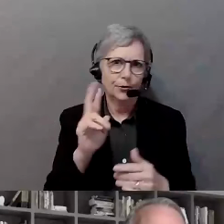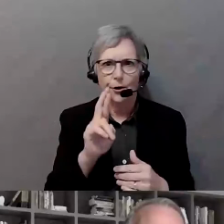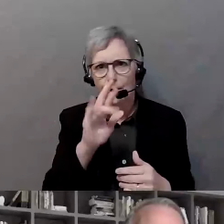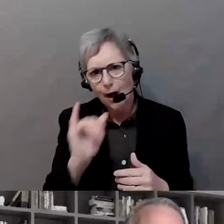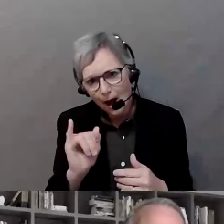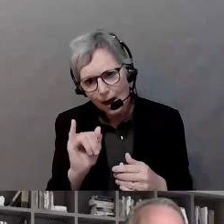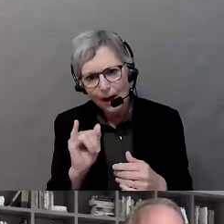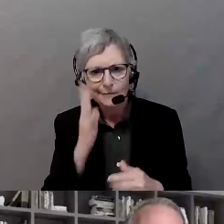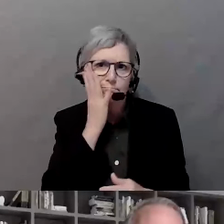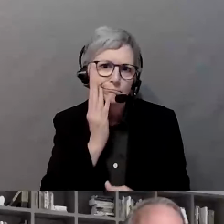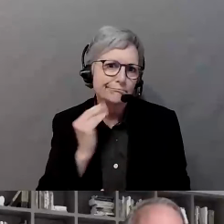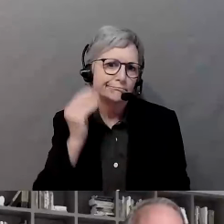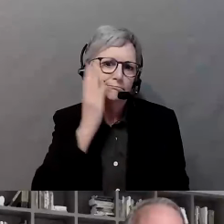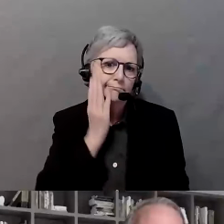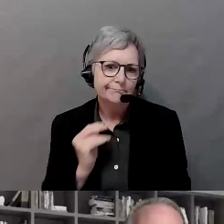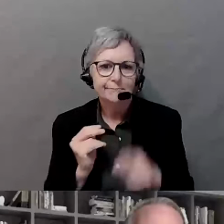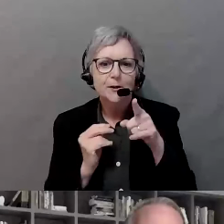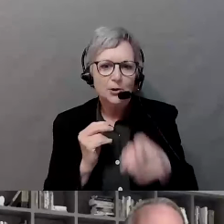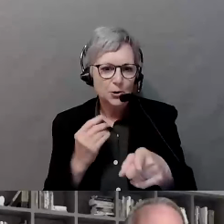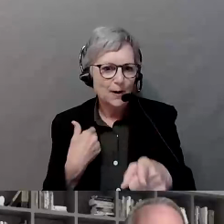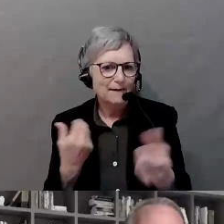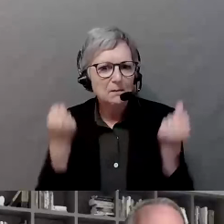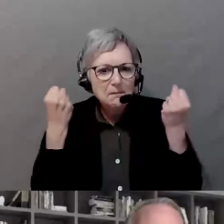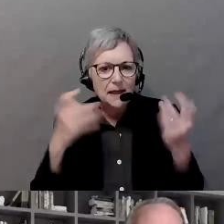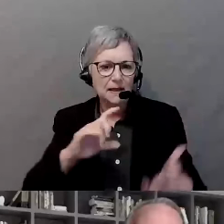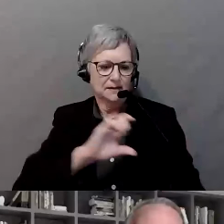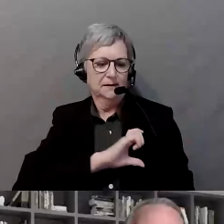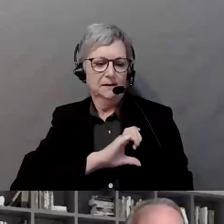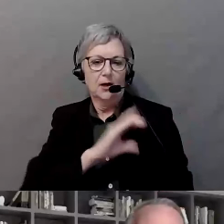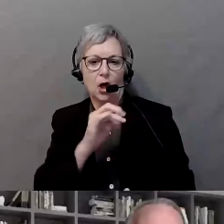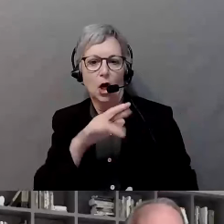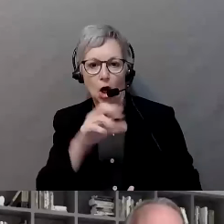ENFORCEMENT CARS DROPPING PEOPLE OFF THROUGHOUT THE DAY EVERY DAY